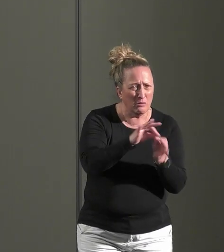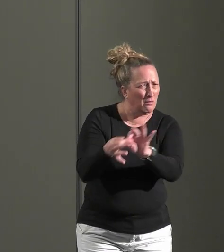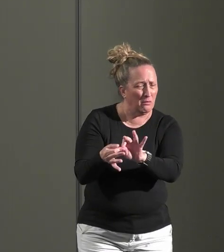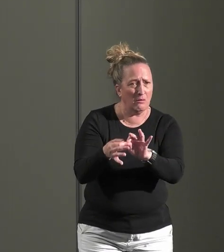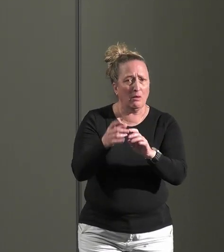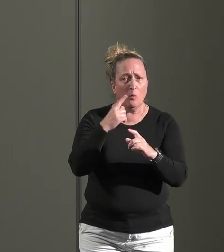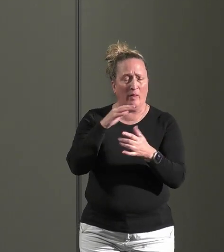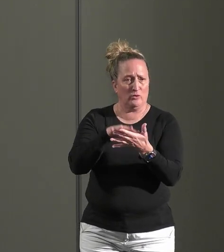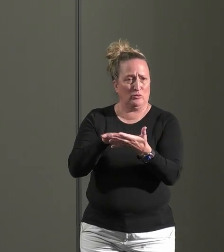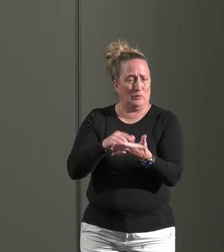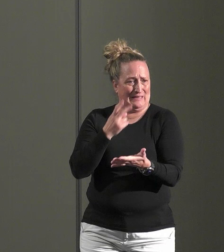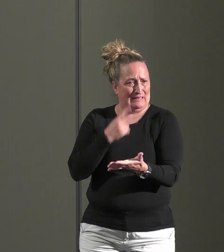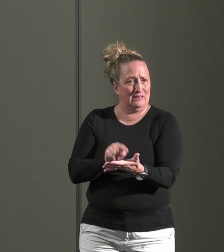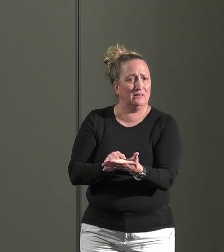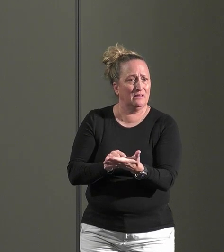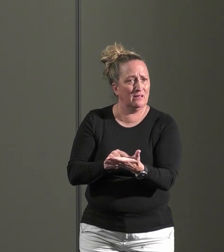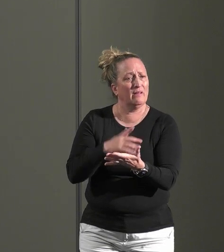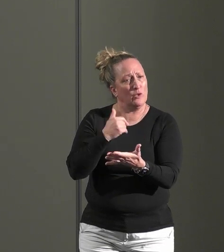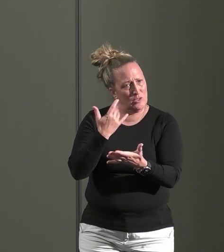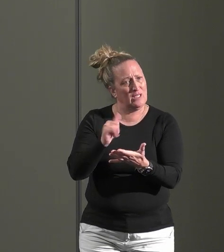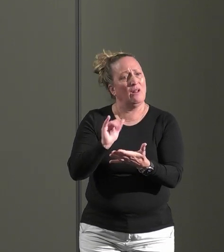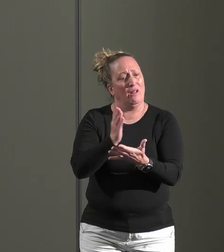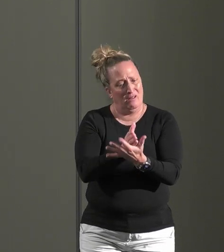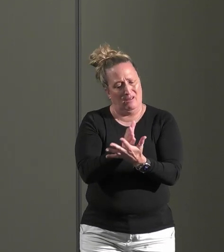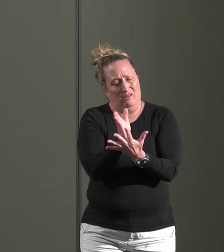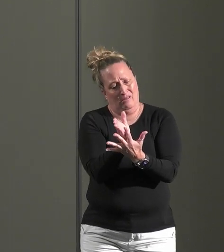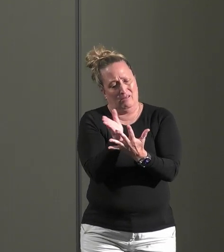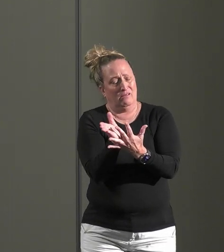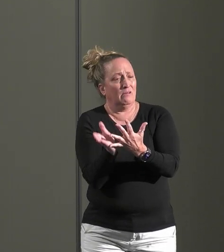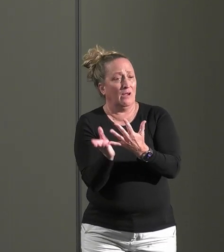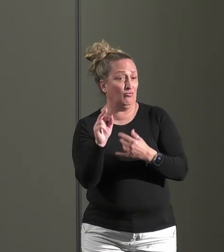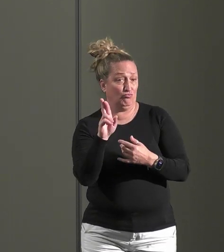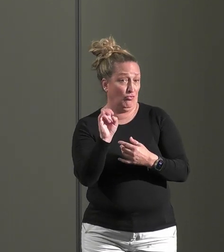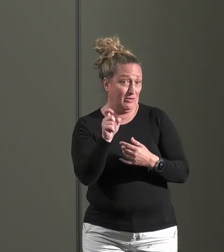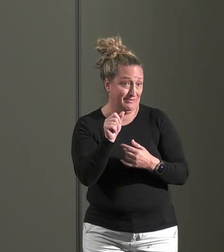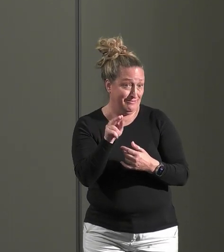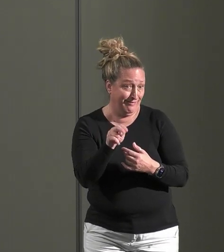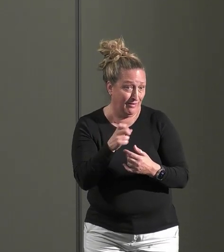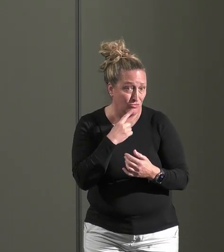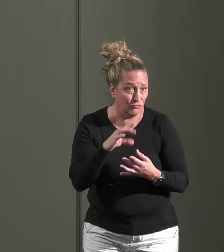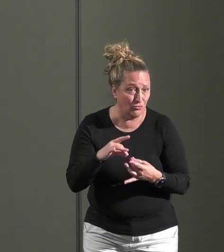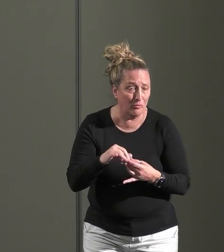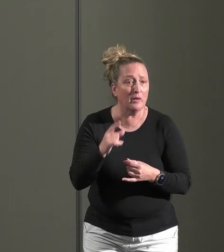reader sees? There are the steps in between that we talked about. And those are governed